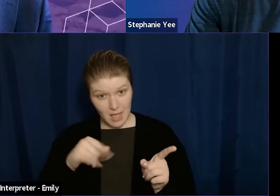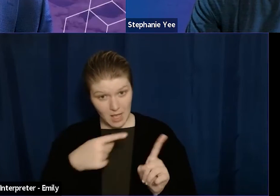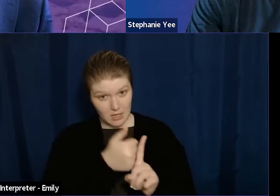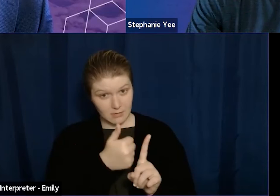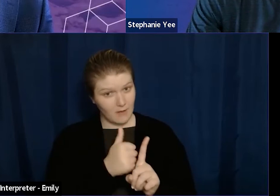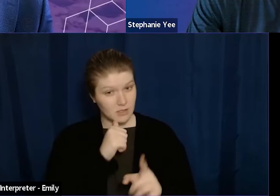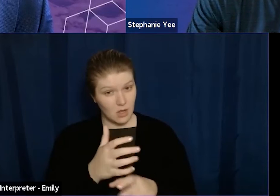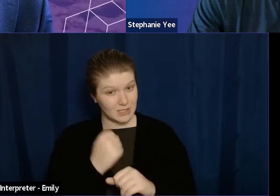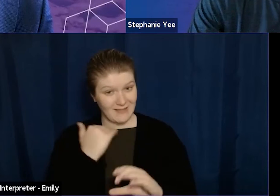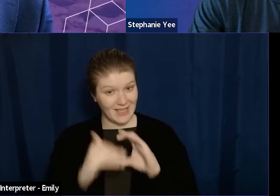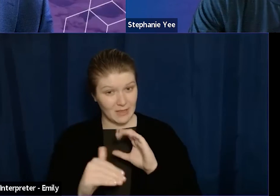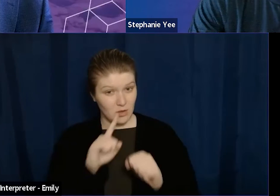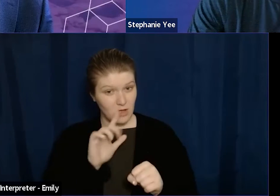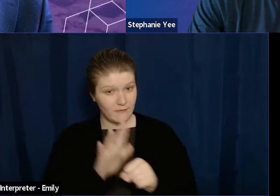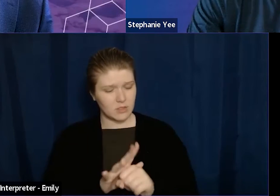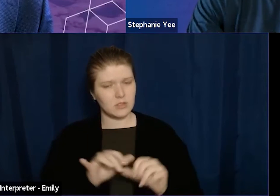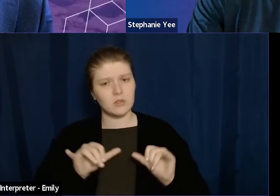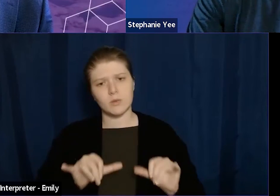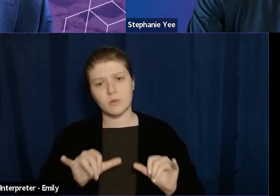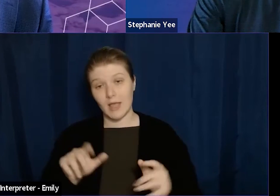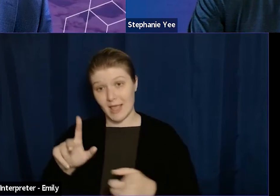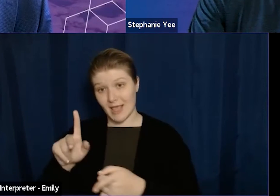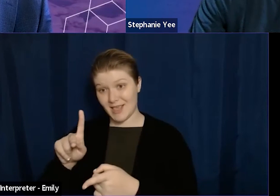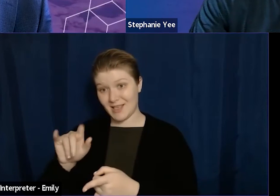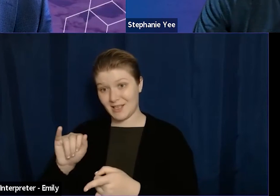I would Kiersten, I would like to get more information.